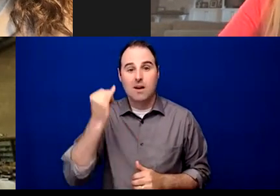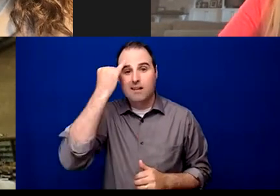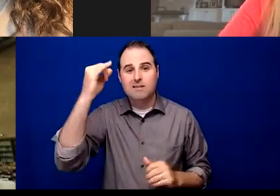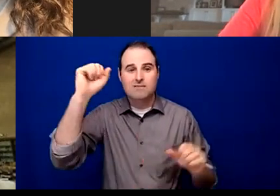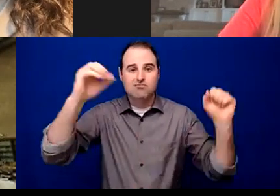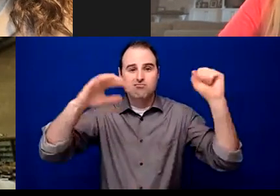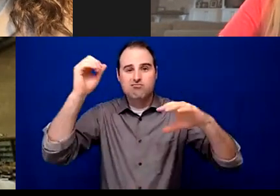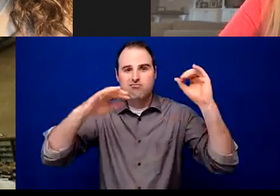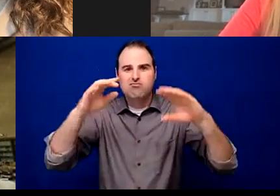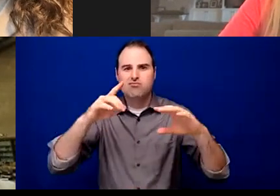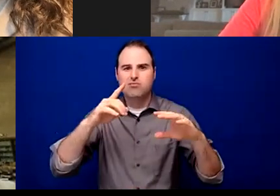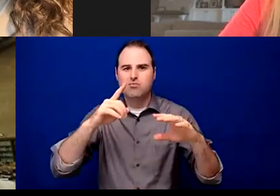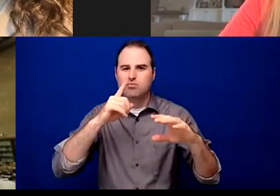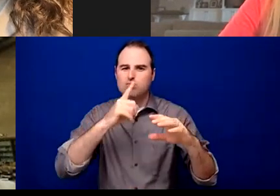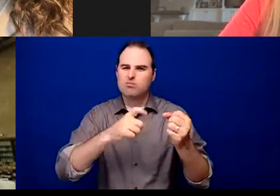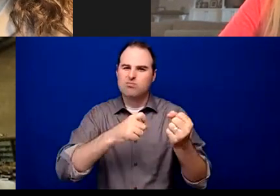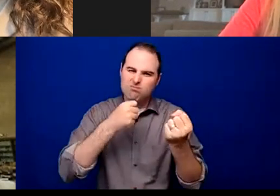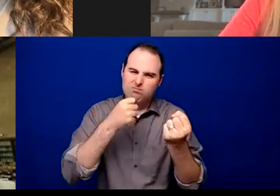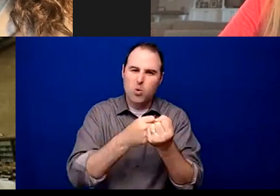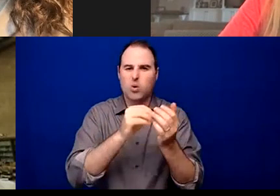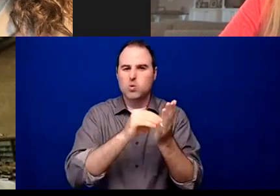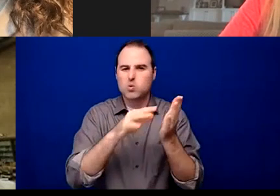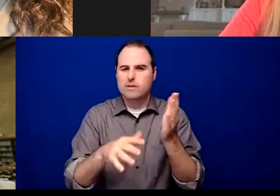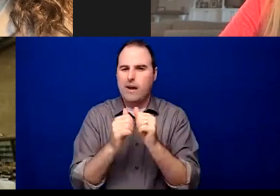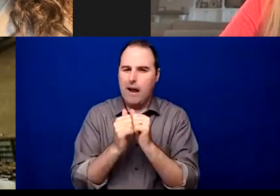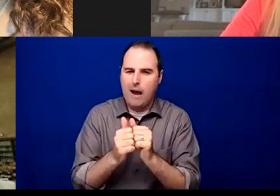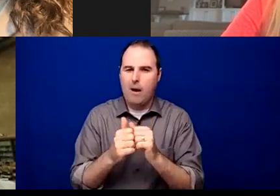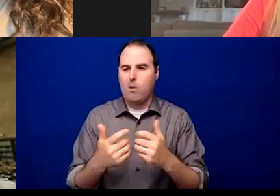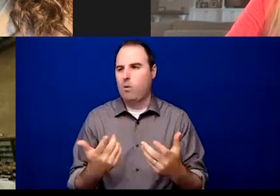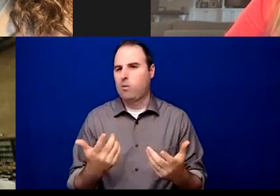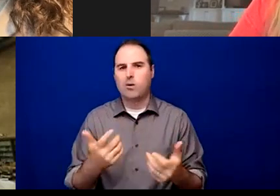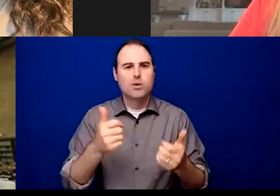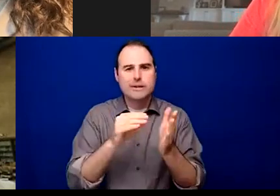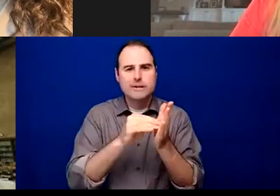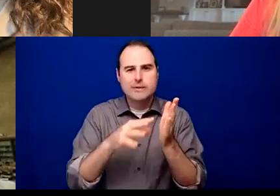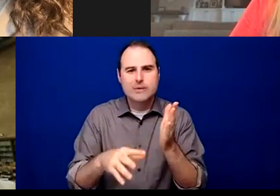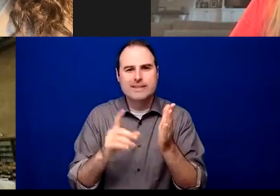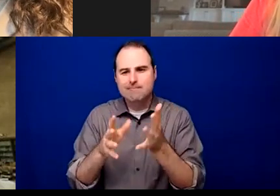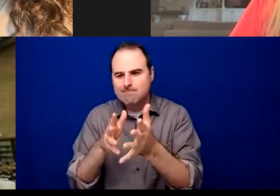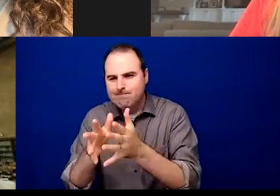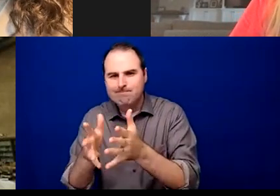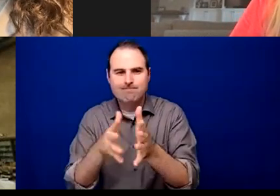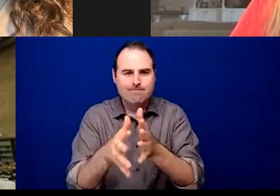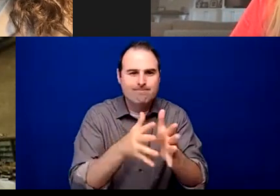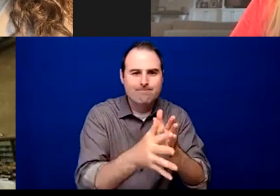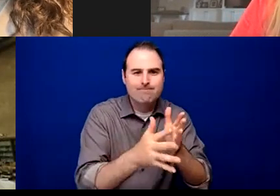you know, like figure out which students we need to talk to and which students like, I guess how to reach certain students that are already in like